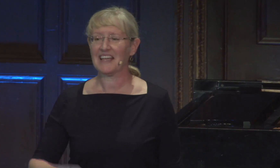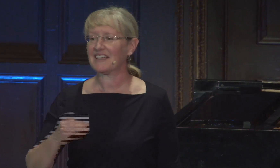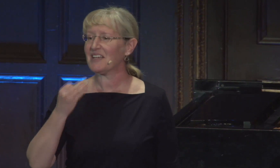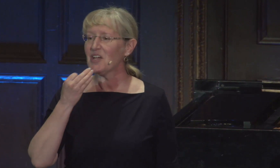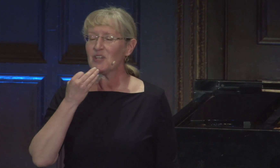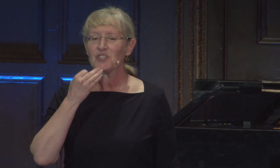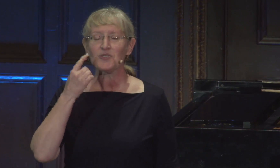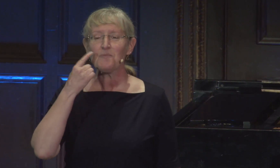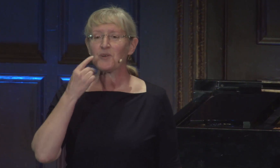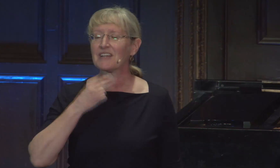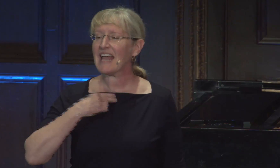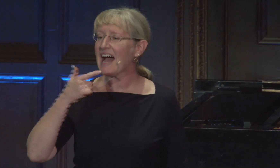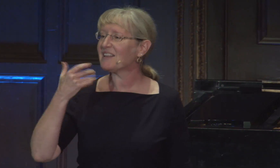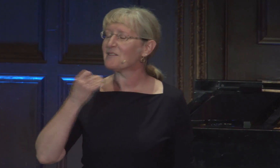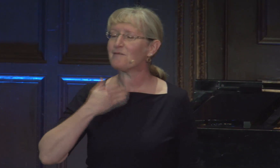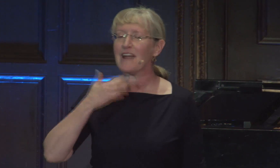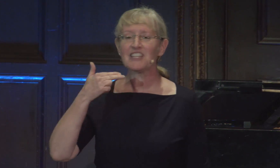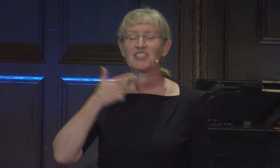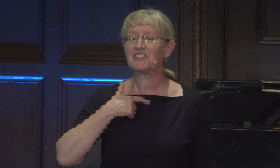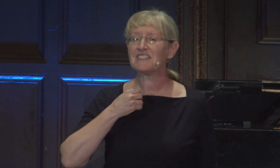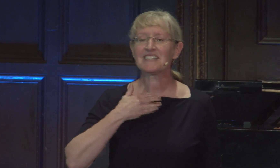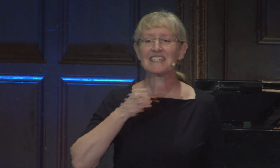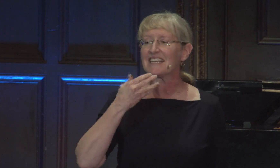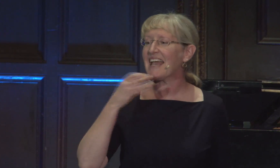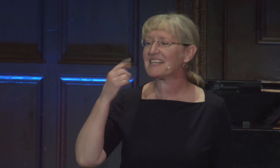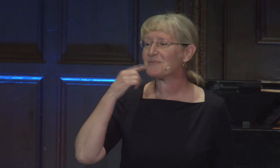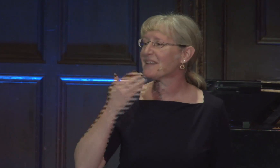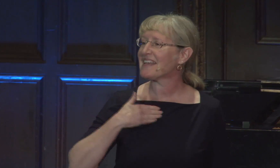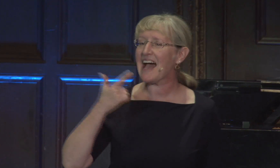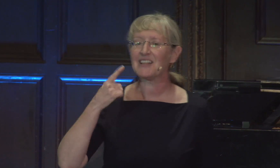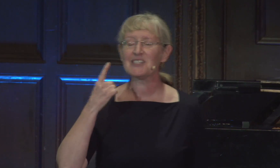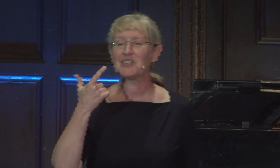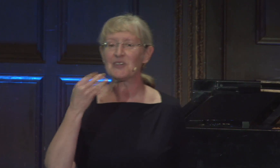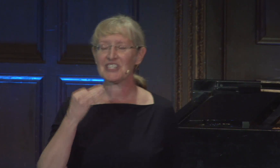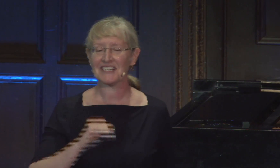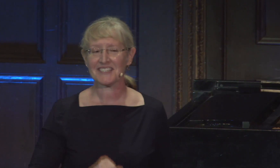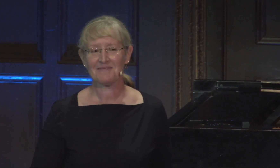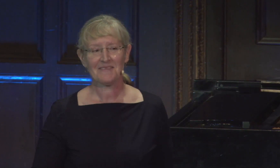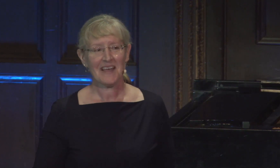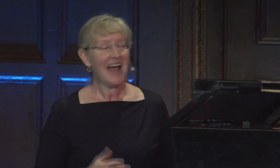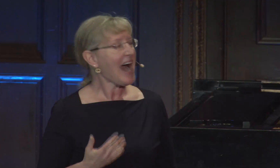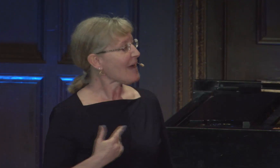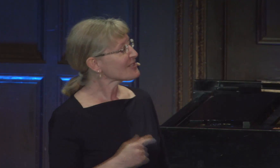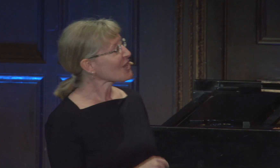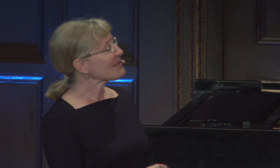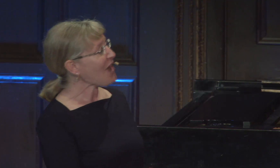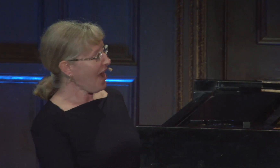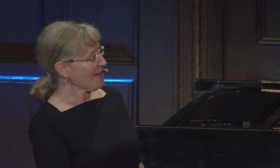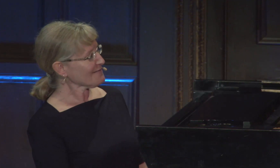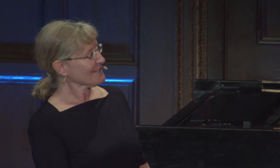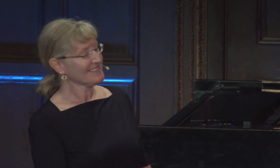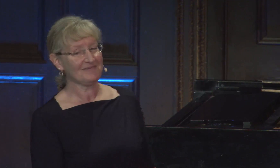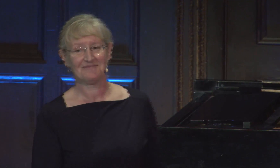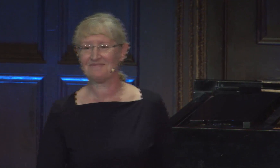like supercalifragilisticexpalidocious. I'm showing off.